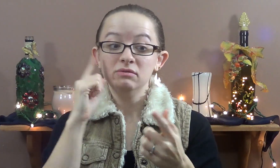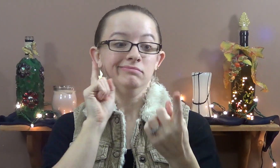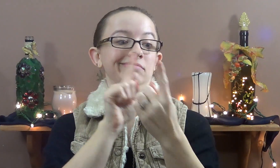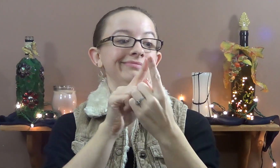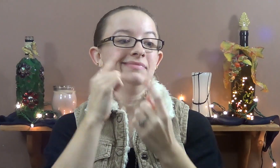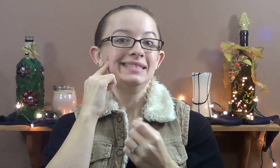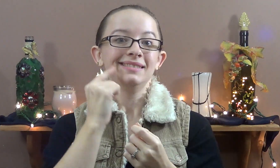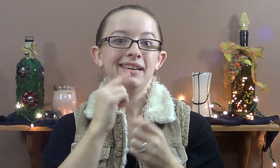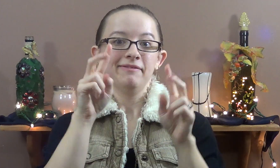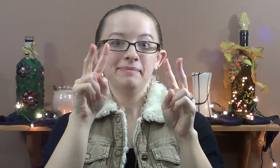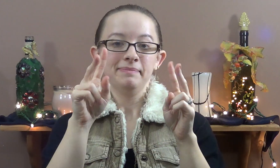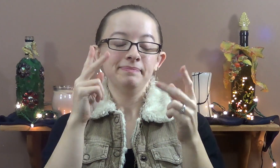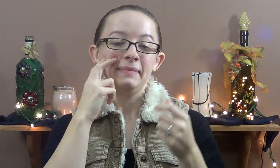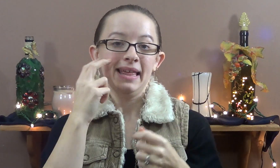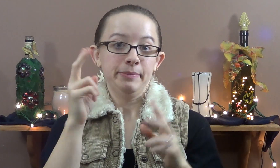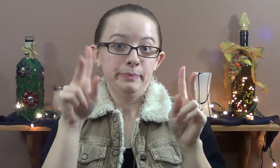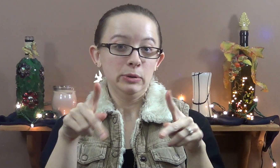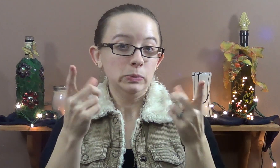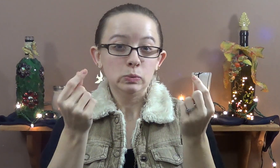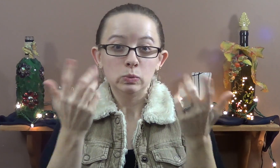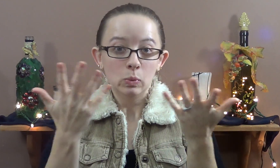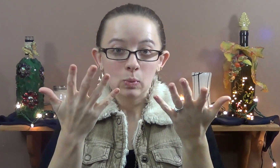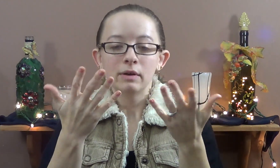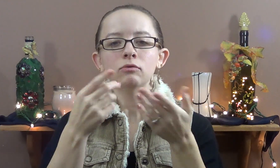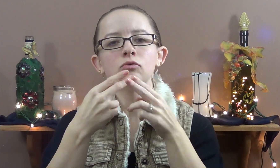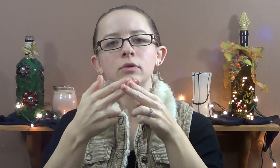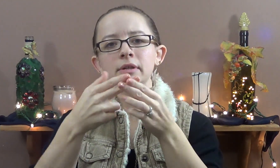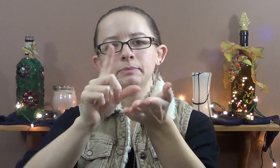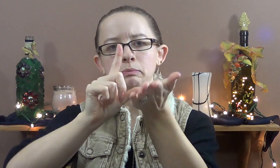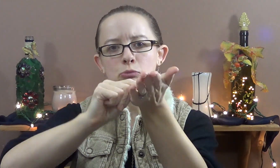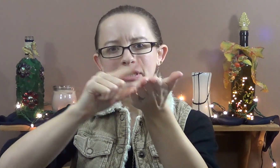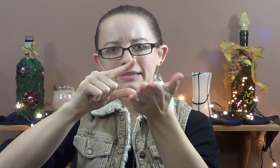much sign language and you meet a Deaf Blind person. You can do